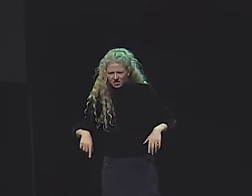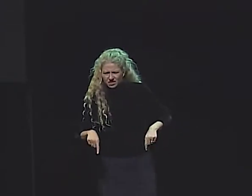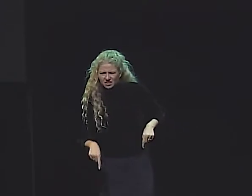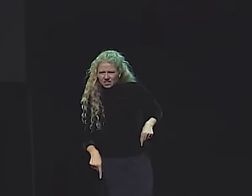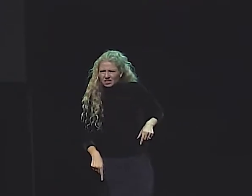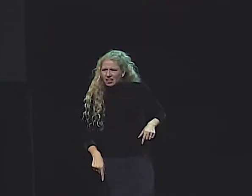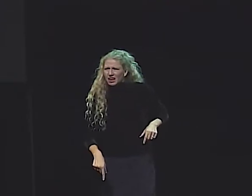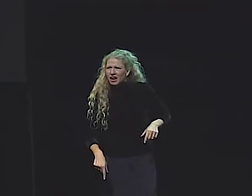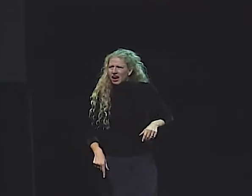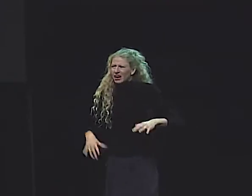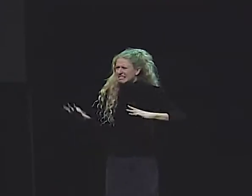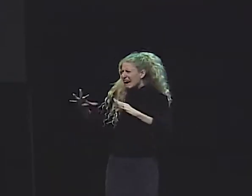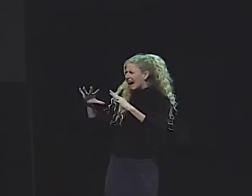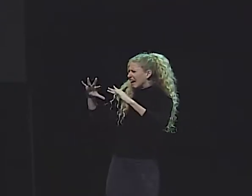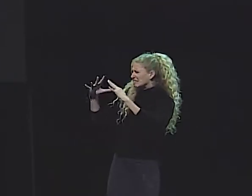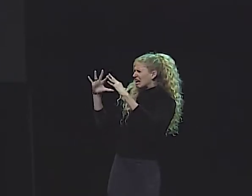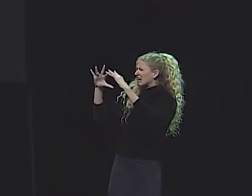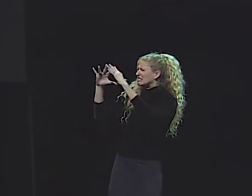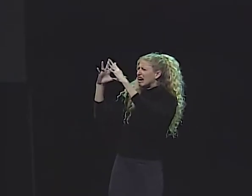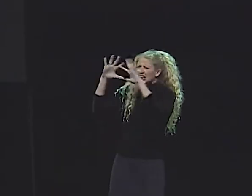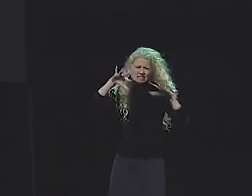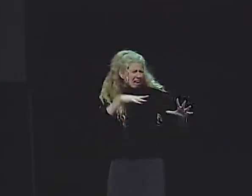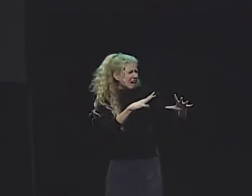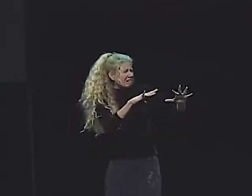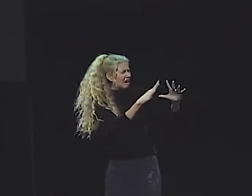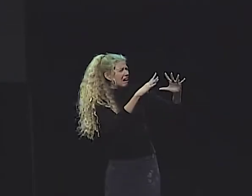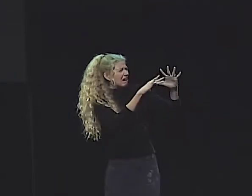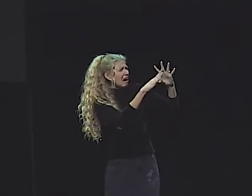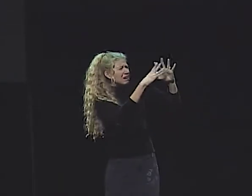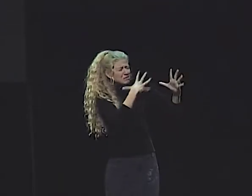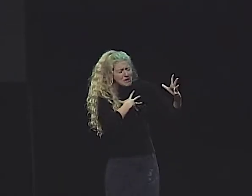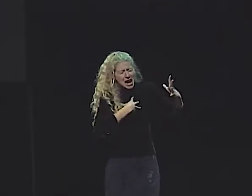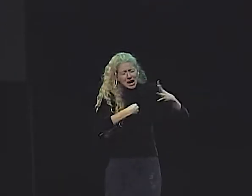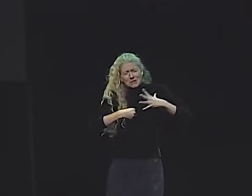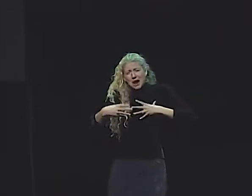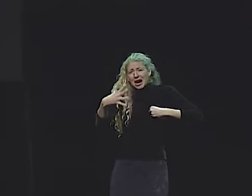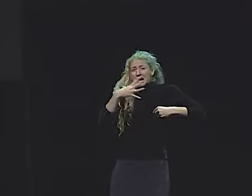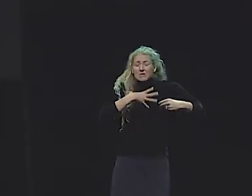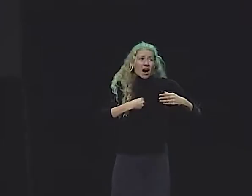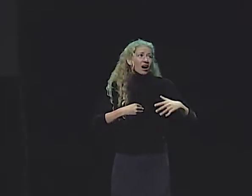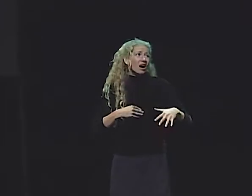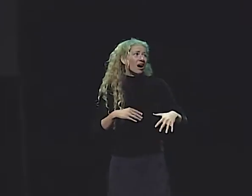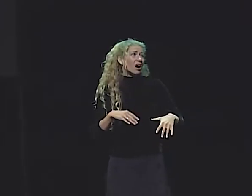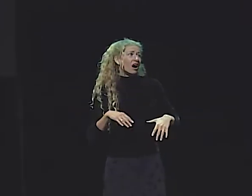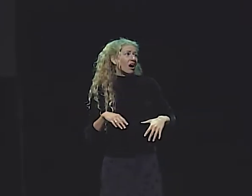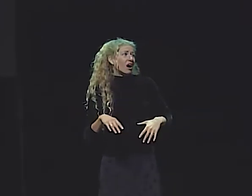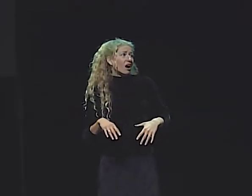TO THE RIGHT AND TO THE LEFT, THERE WERE ALL SORTS OF PIECES OF JUNK, MOUNTAINS,